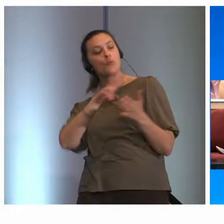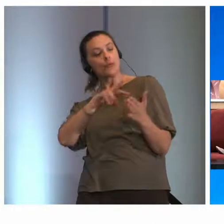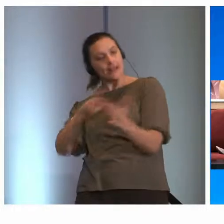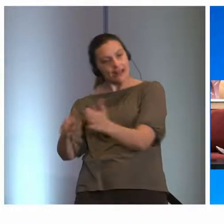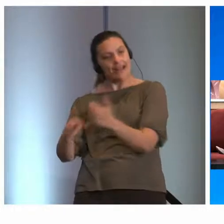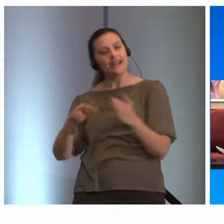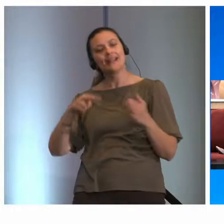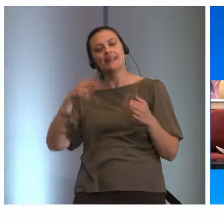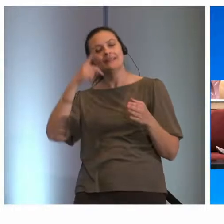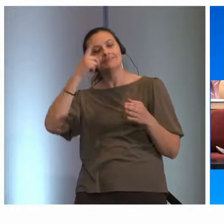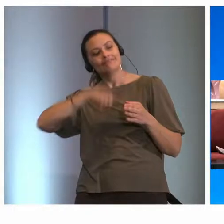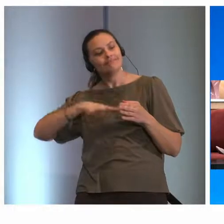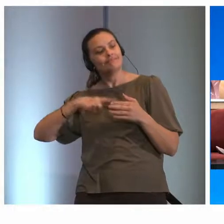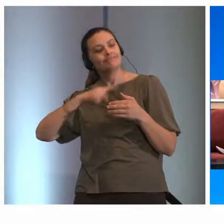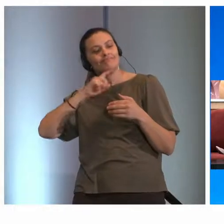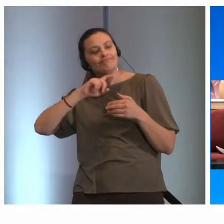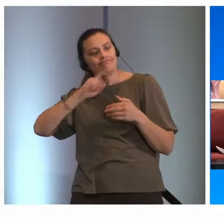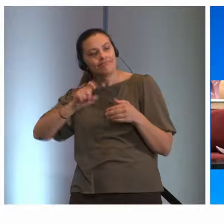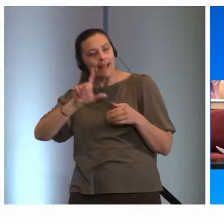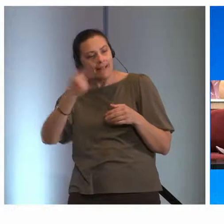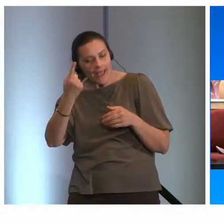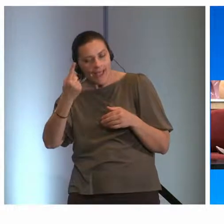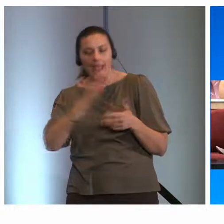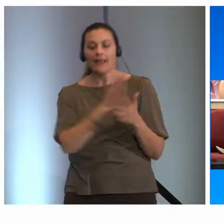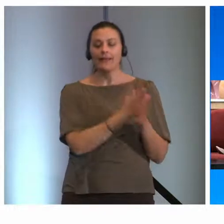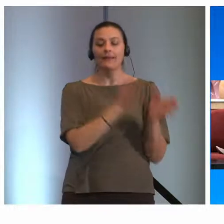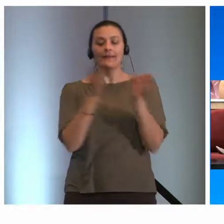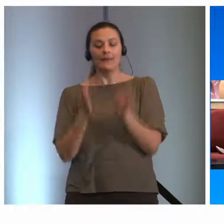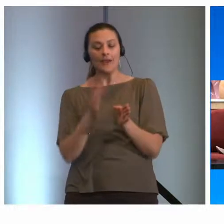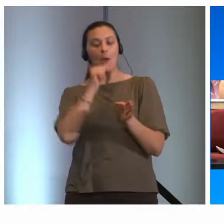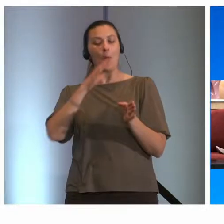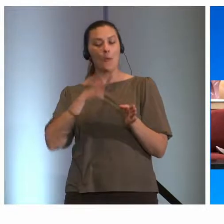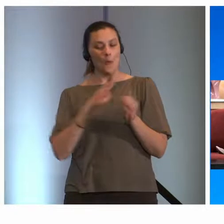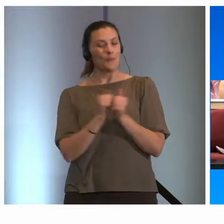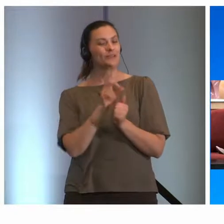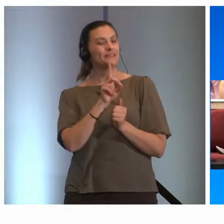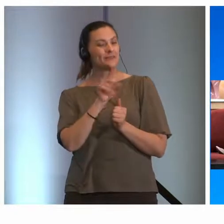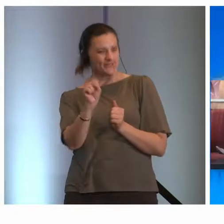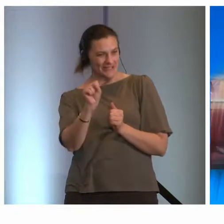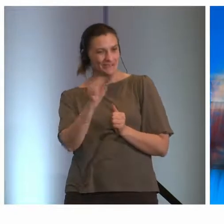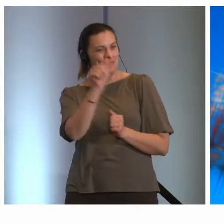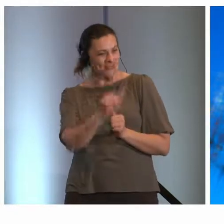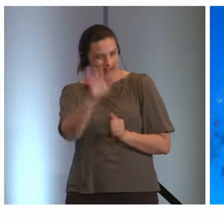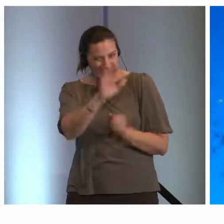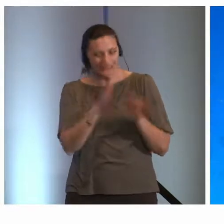a couch with her prosthetic leg and reading, and then a young Asian girl with down's syndrome, and then a young